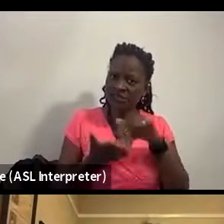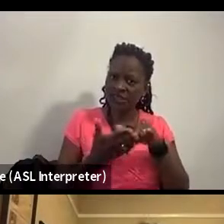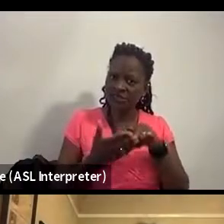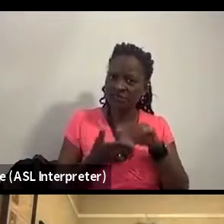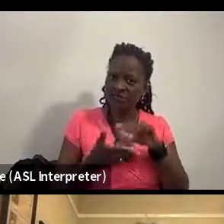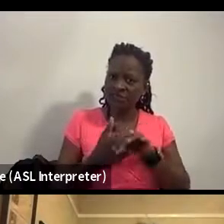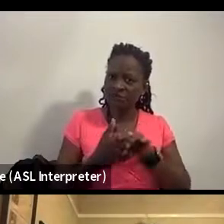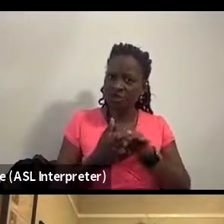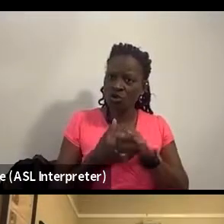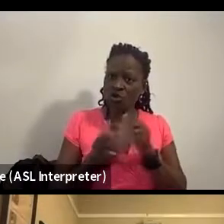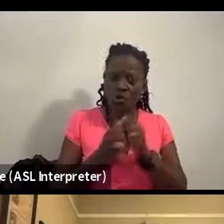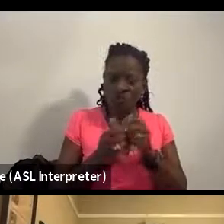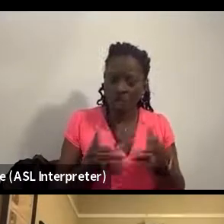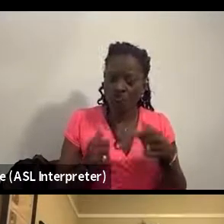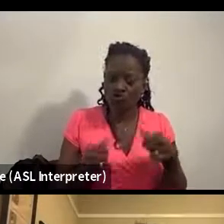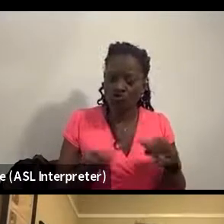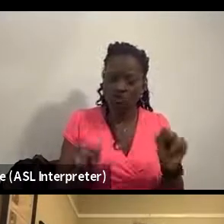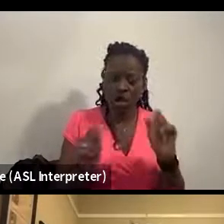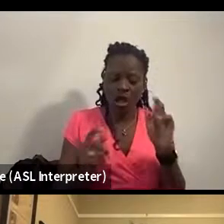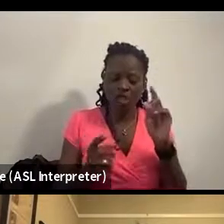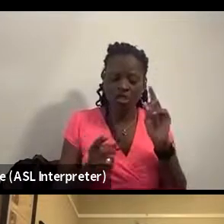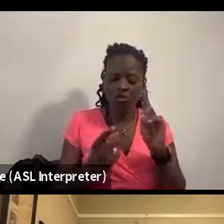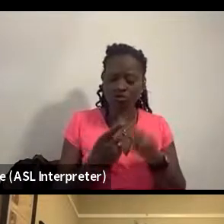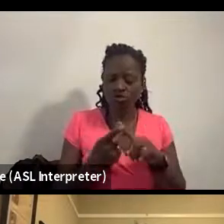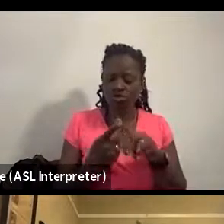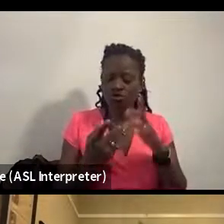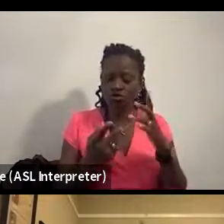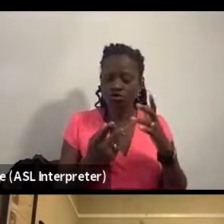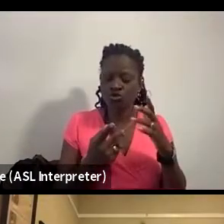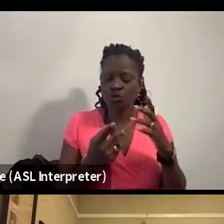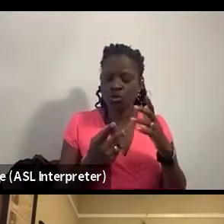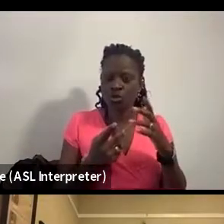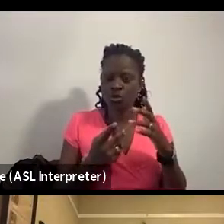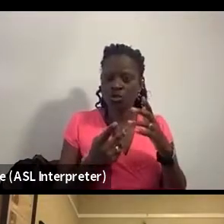without trying to really appear that we're we're just out to get them vaccinated.